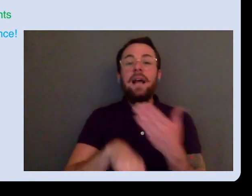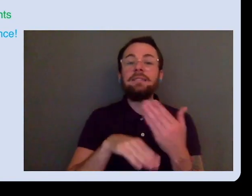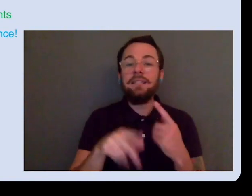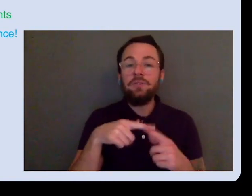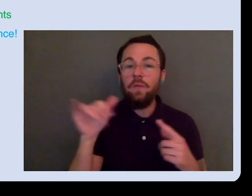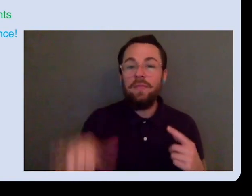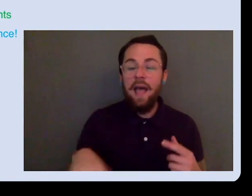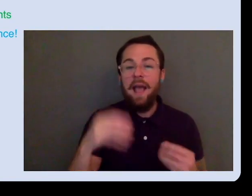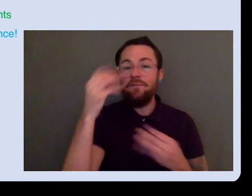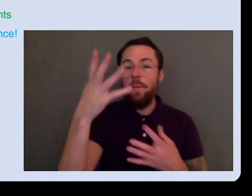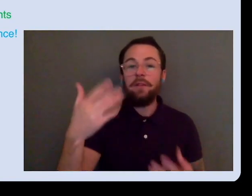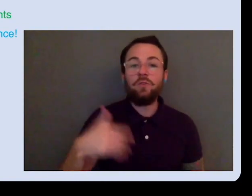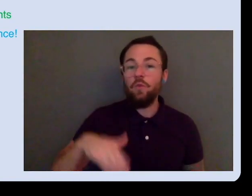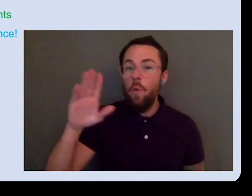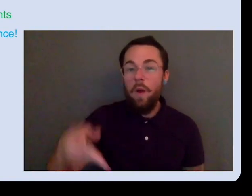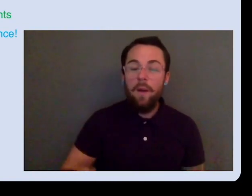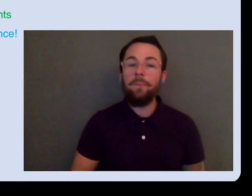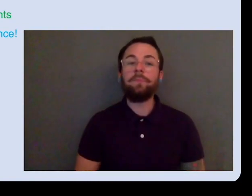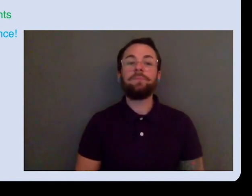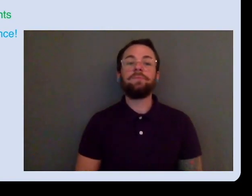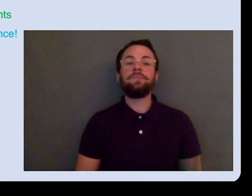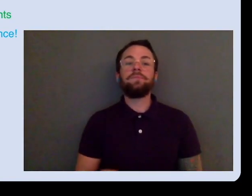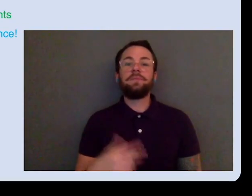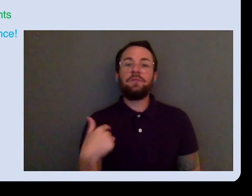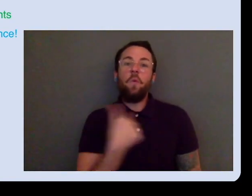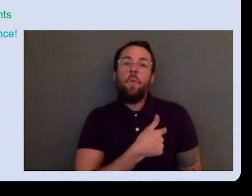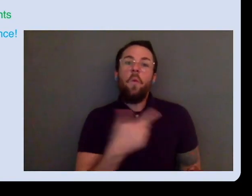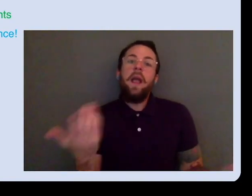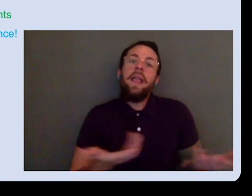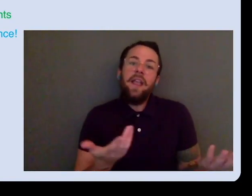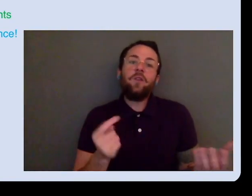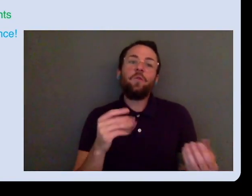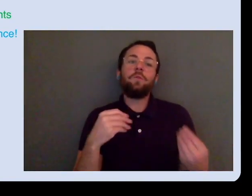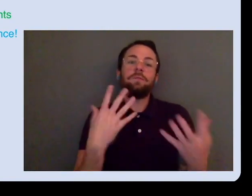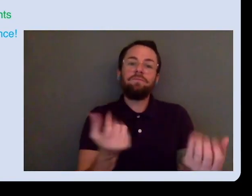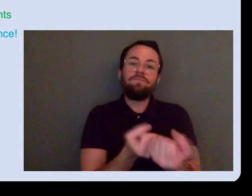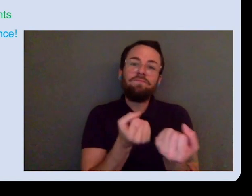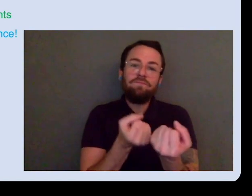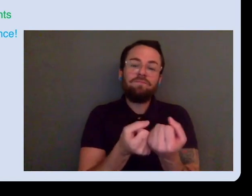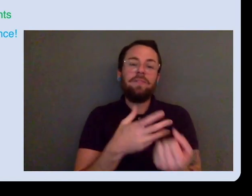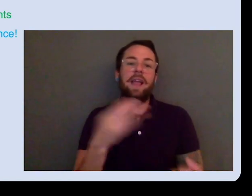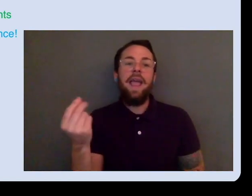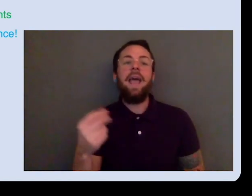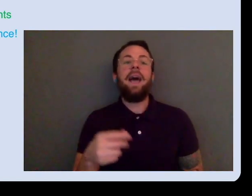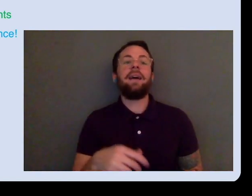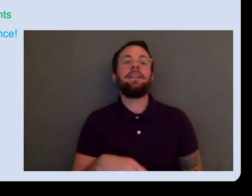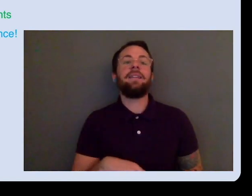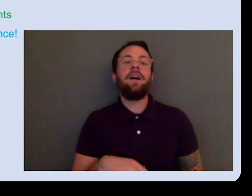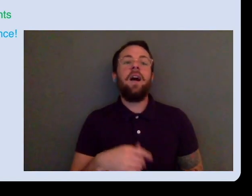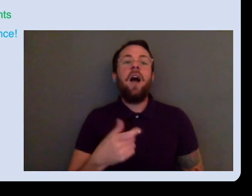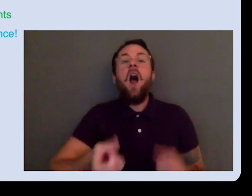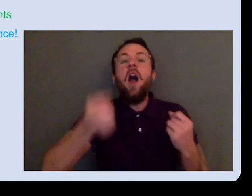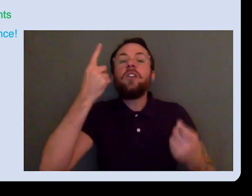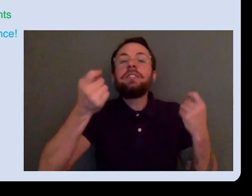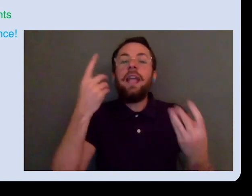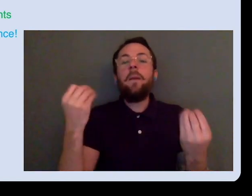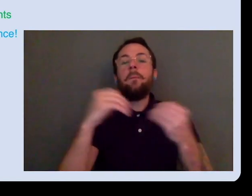justice to our students in this environment. When they have access to all of this information as growing up, it's a whole different thing for them.